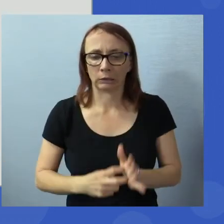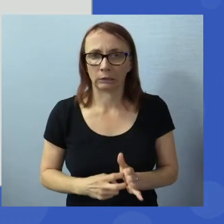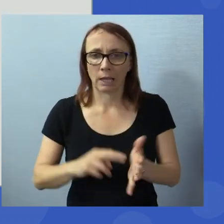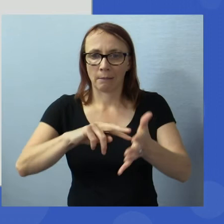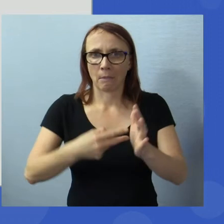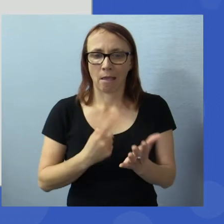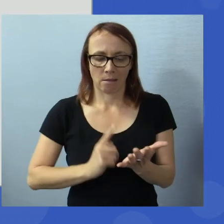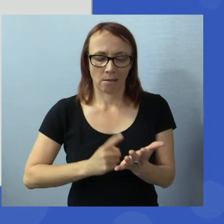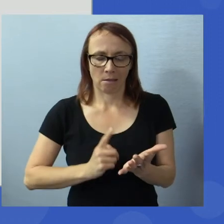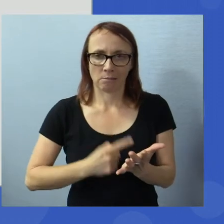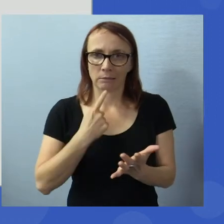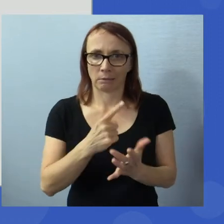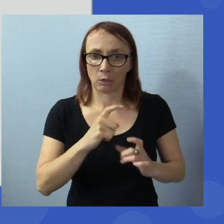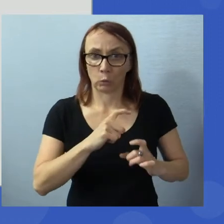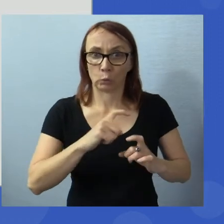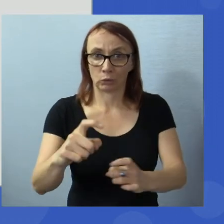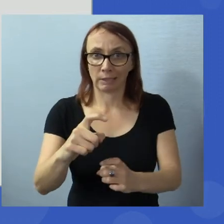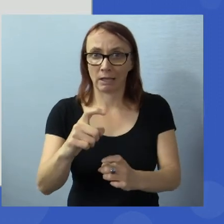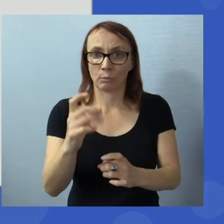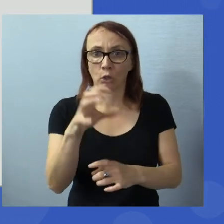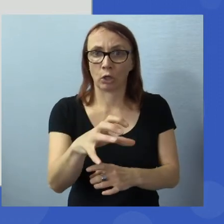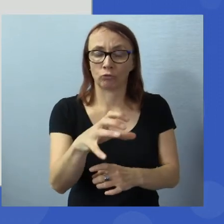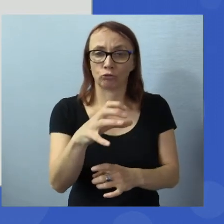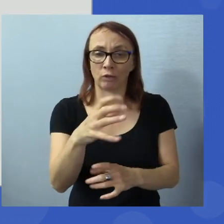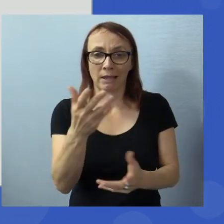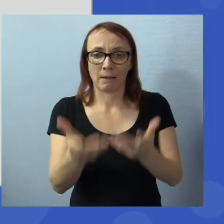country balancing environment economic and social impact for the good of the